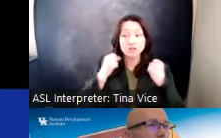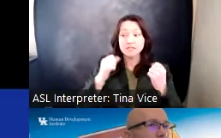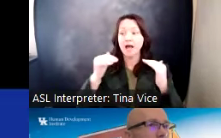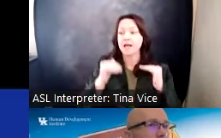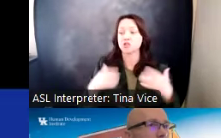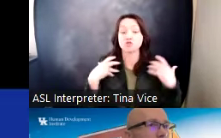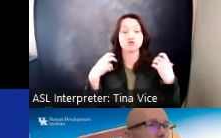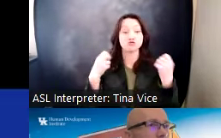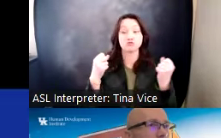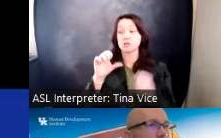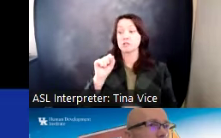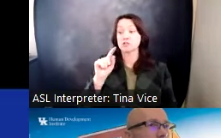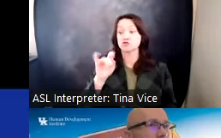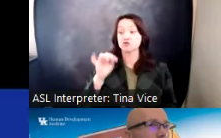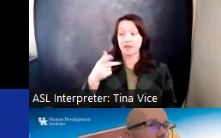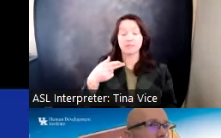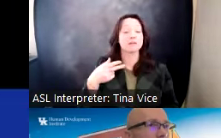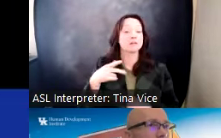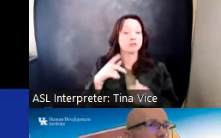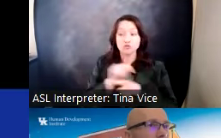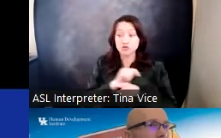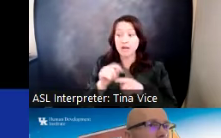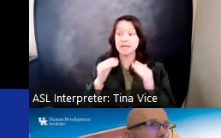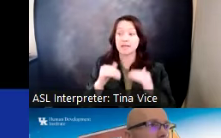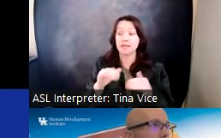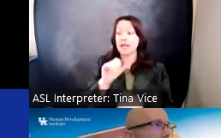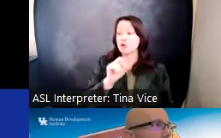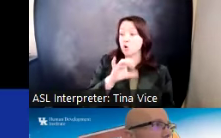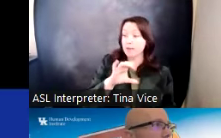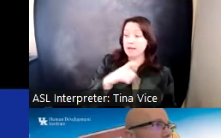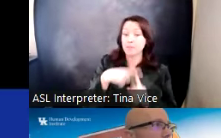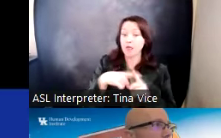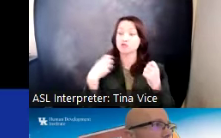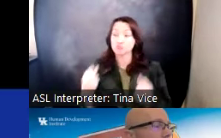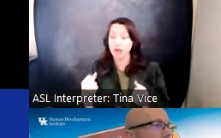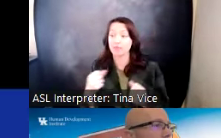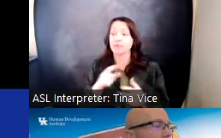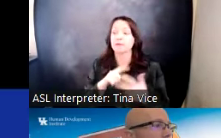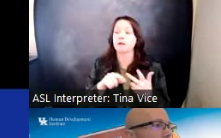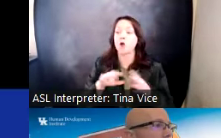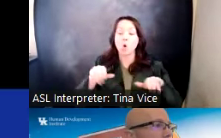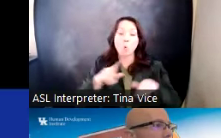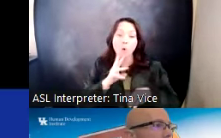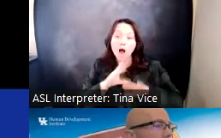combined aerobic and strength training programs as well as aquatic sport and gaming programs and then even some that